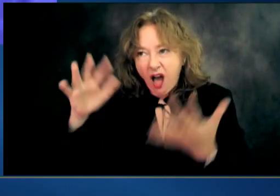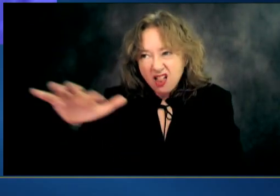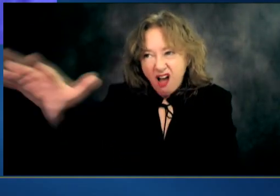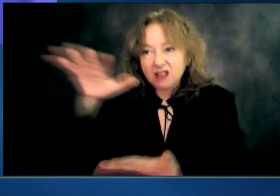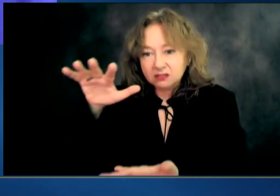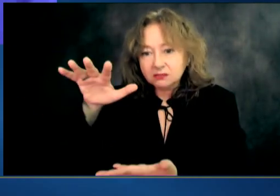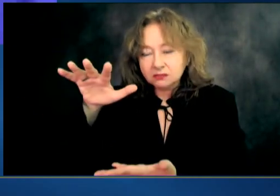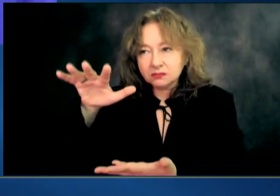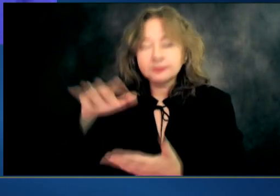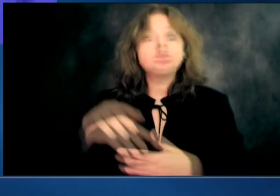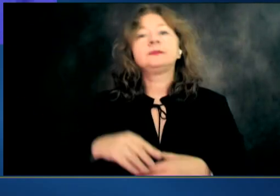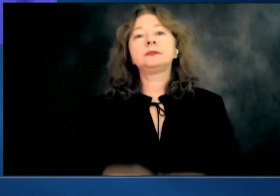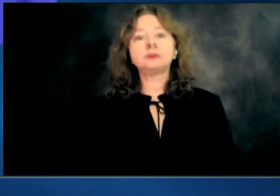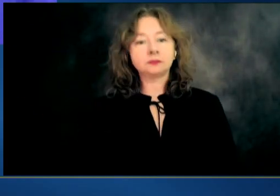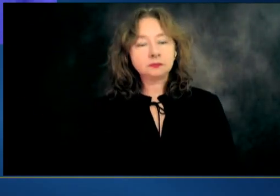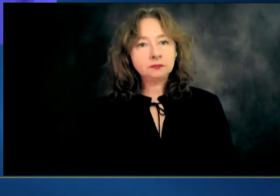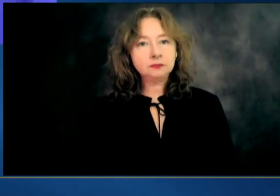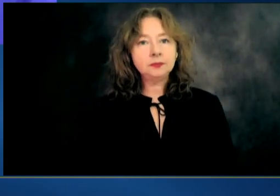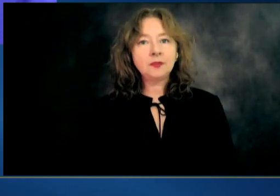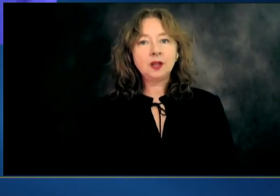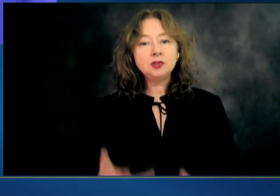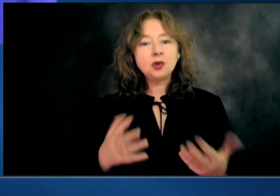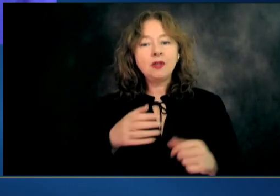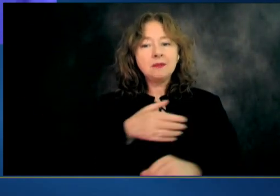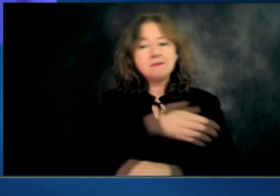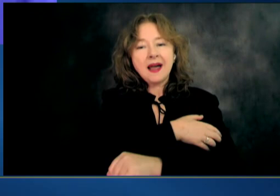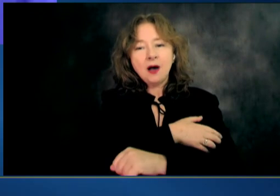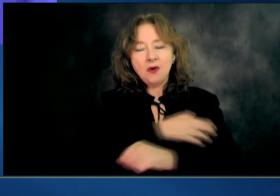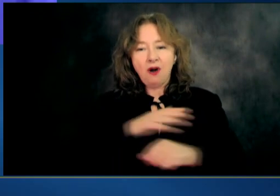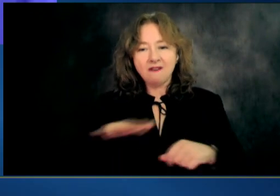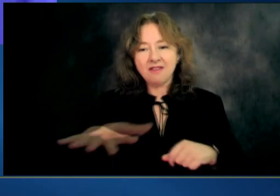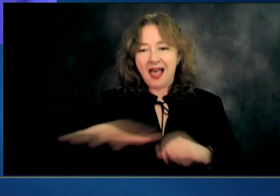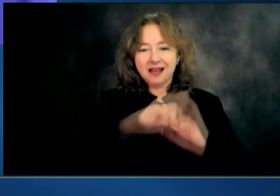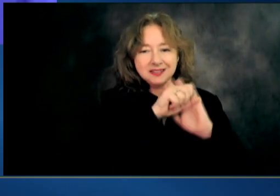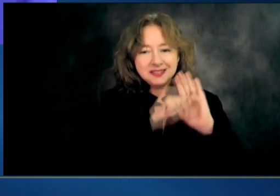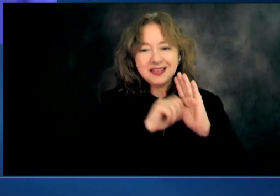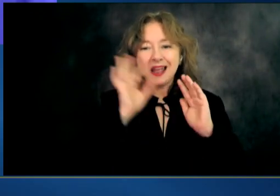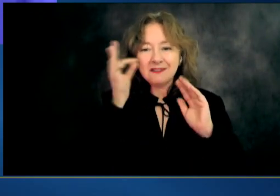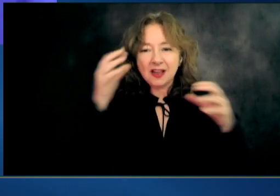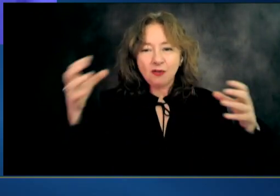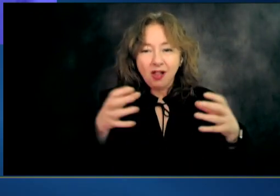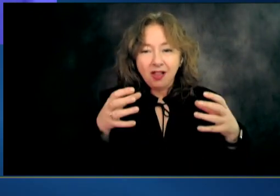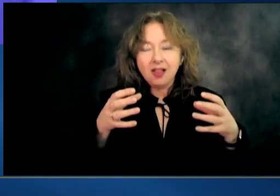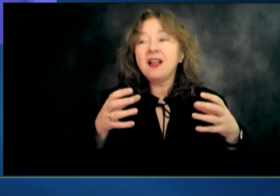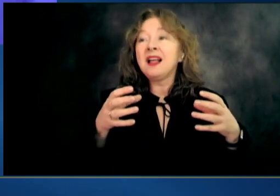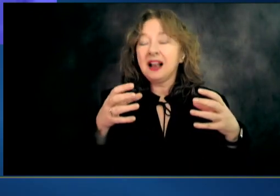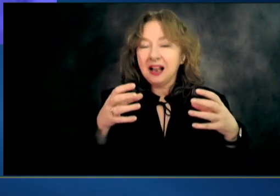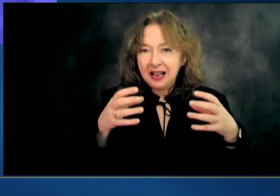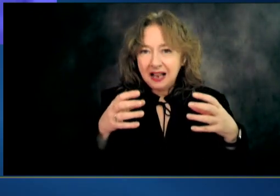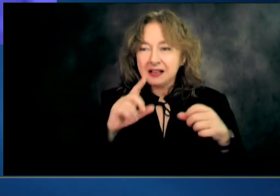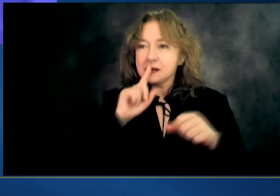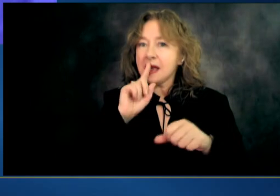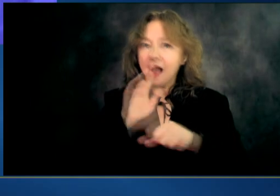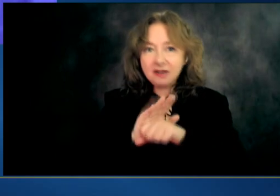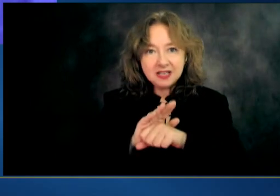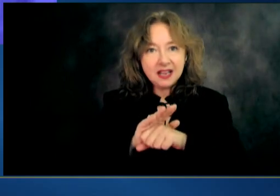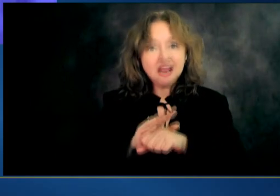And so, the power of our collective can give us the ability to guarantee that manufacturer real